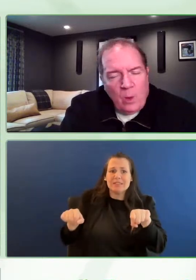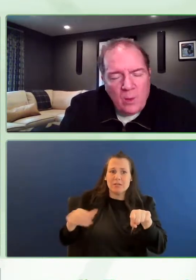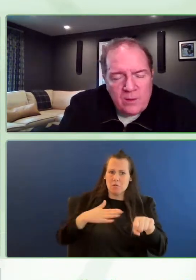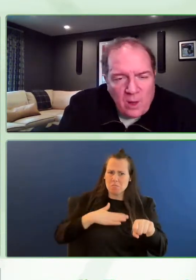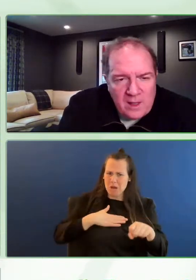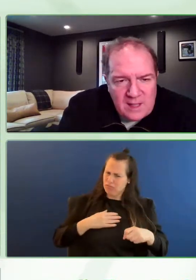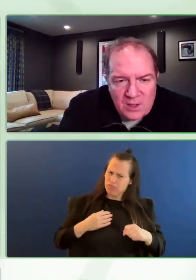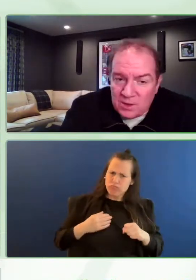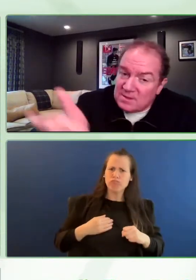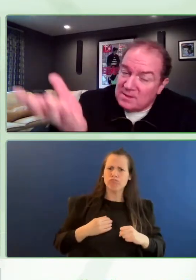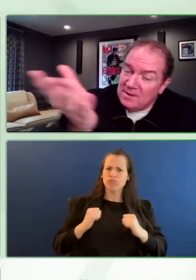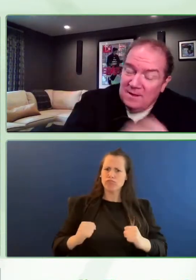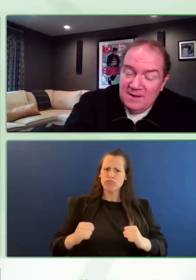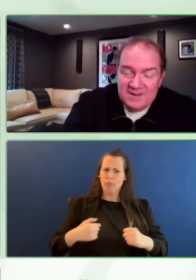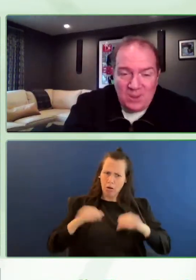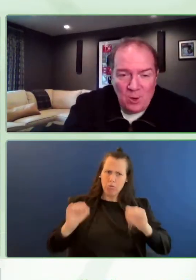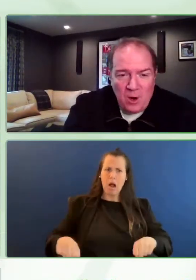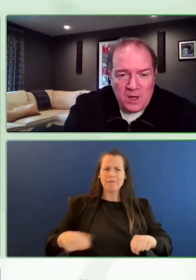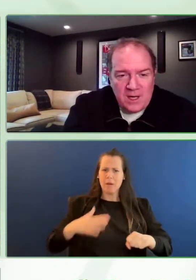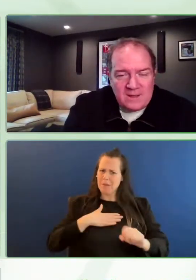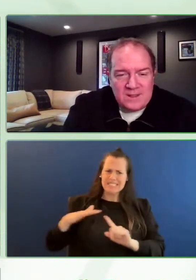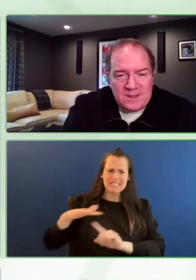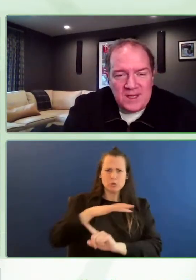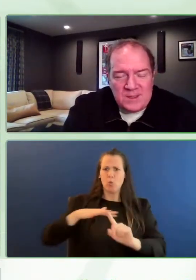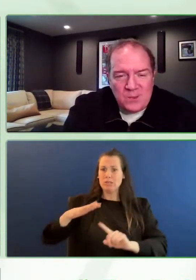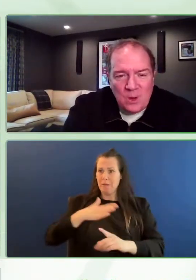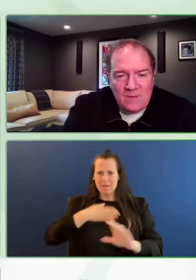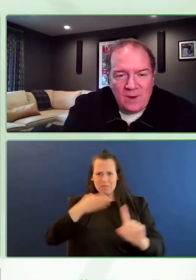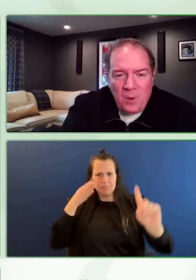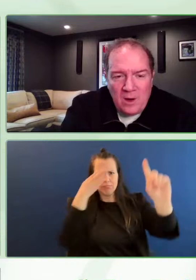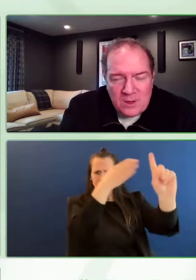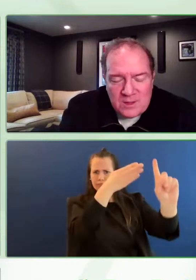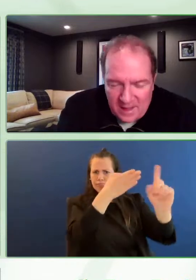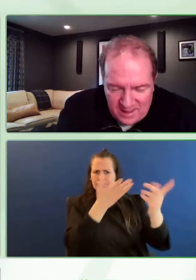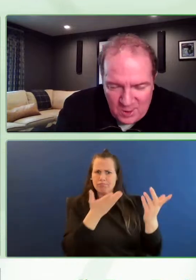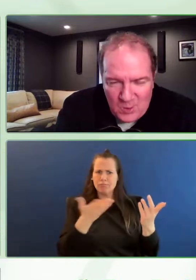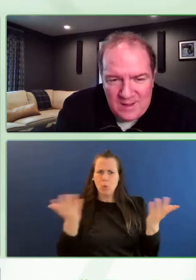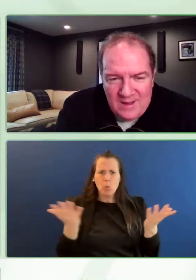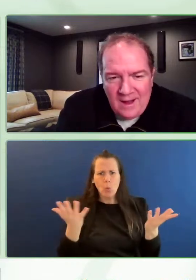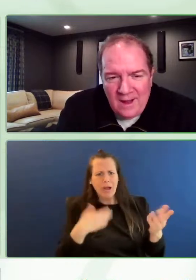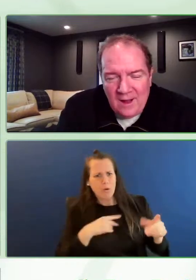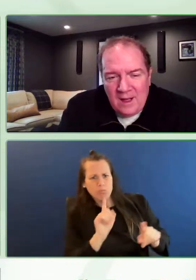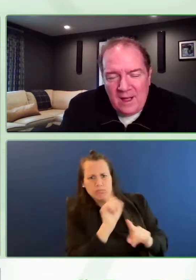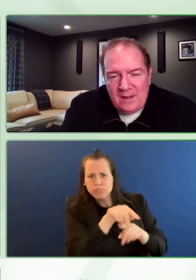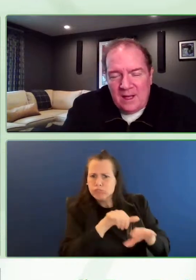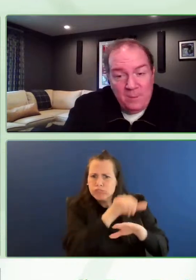We work with organisations, Zero Project is one of our partners, thank you.